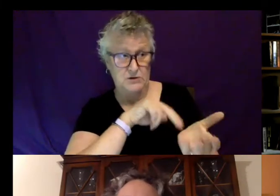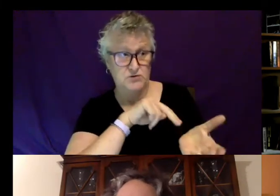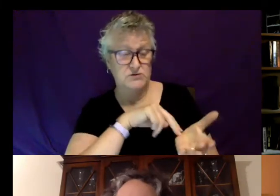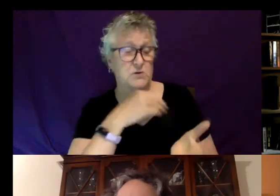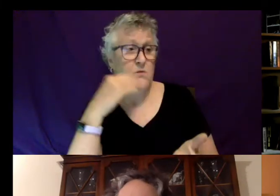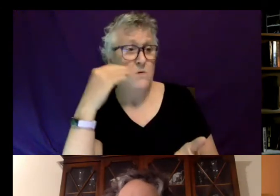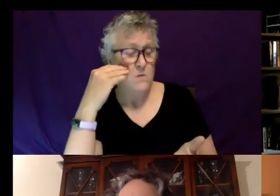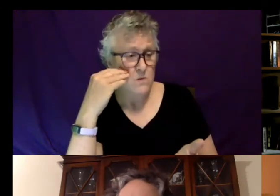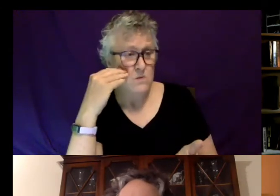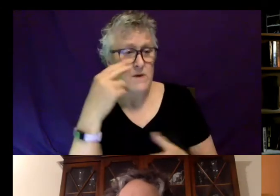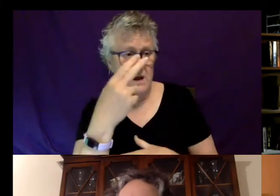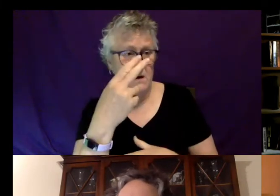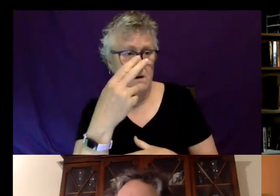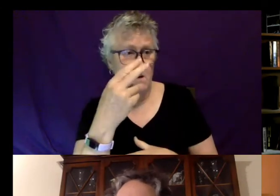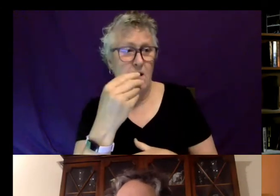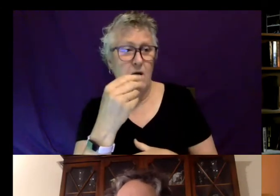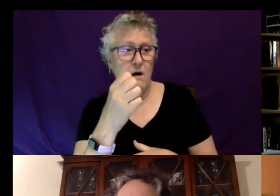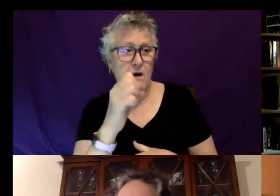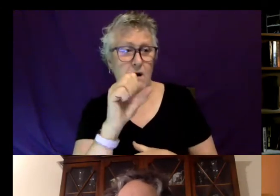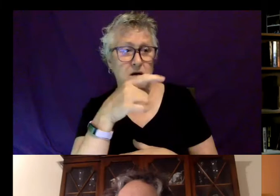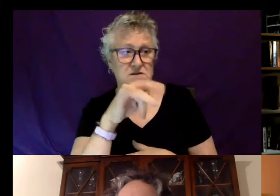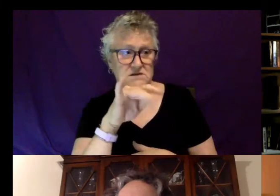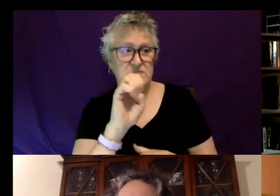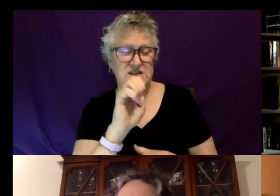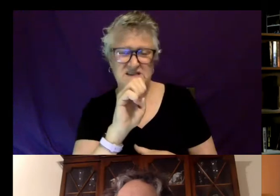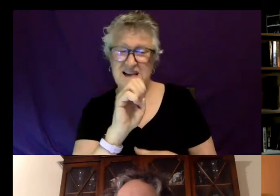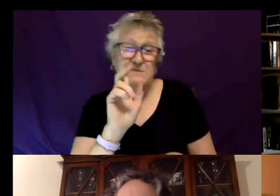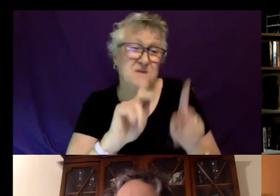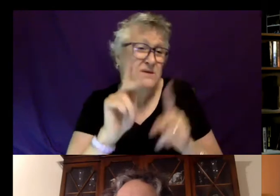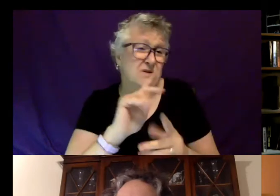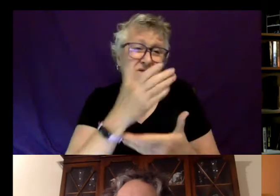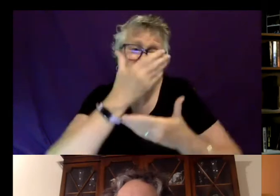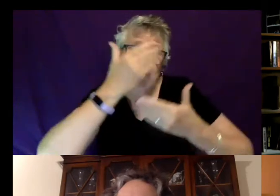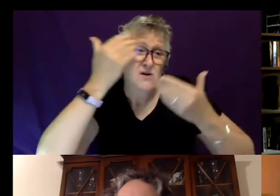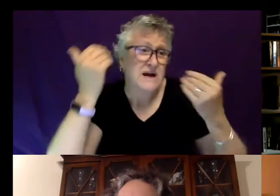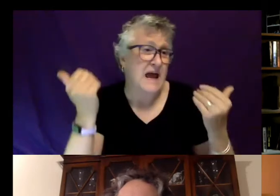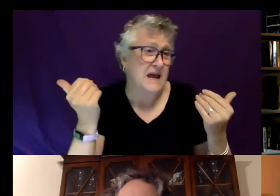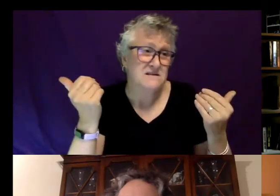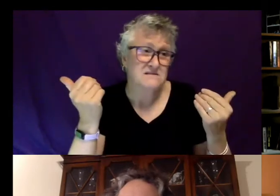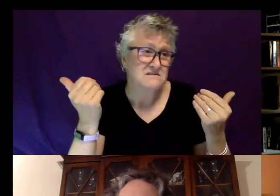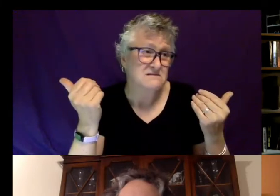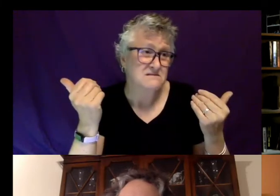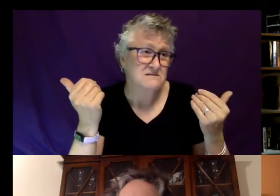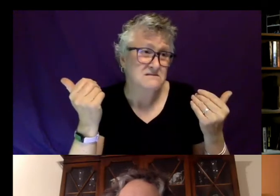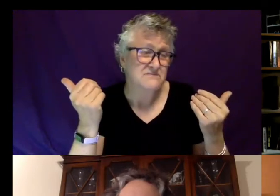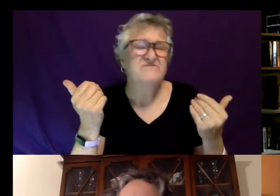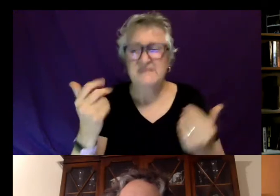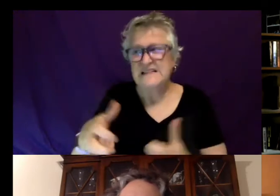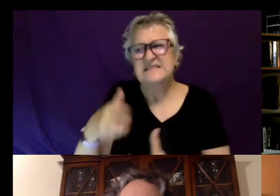Which is-- it's tough, it's tough. My uh my mother uh spent her last days in,